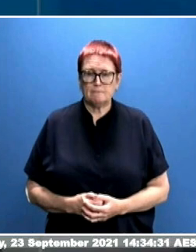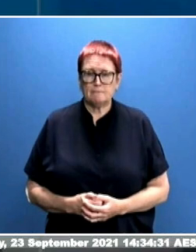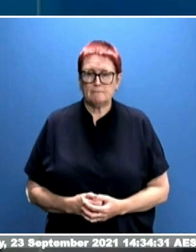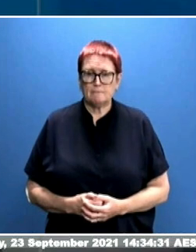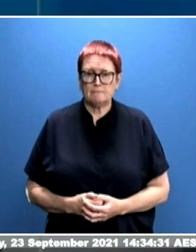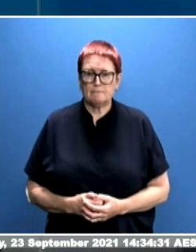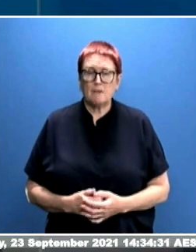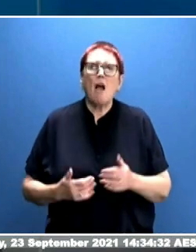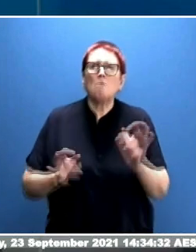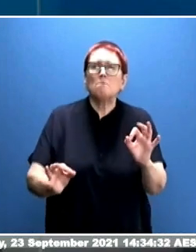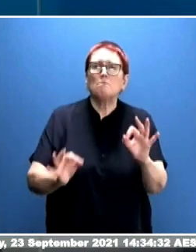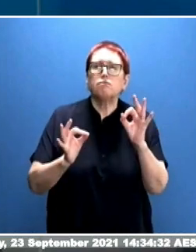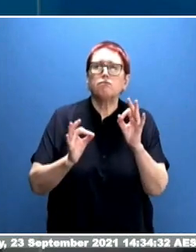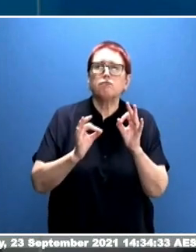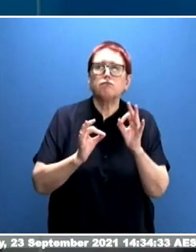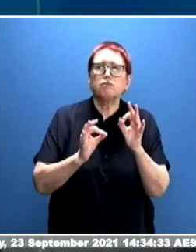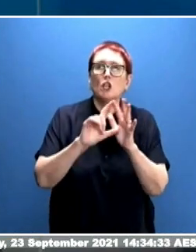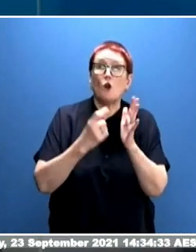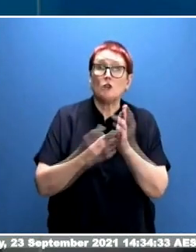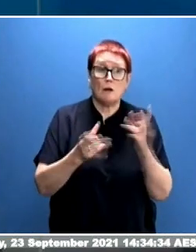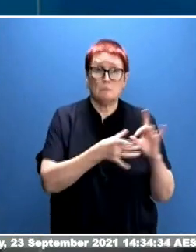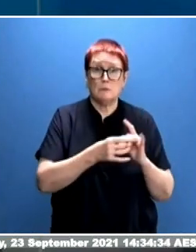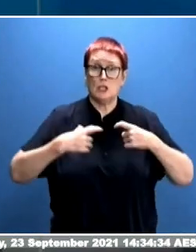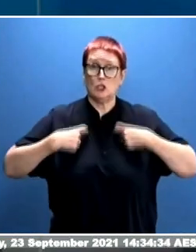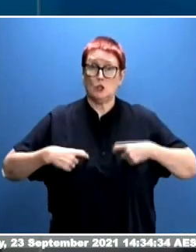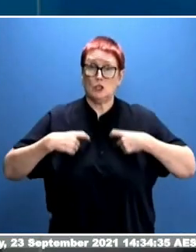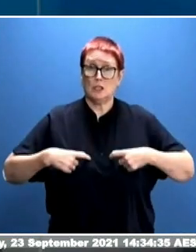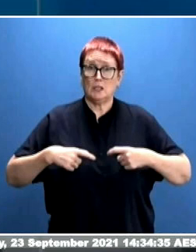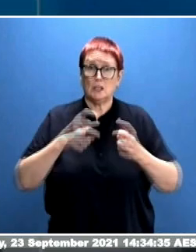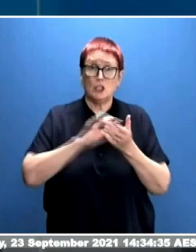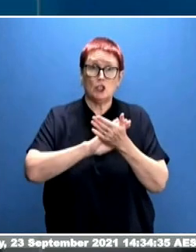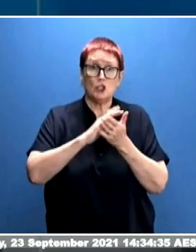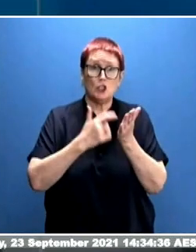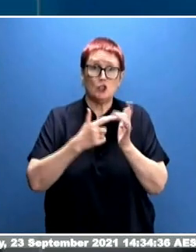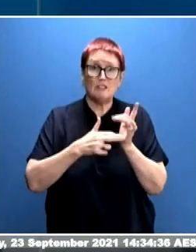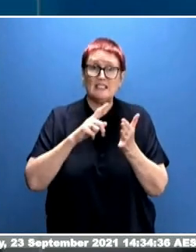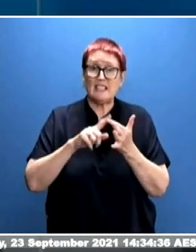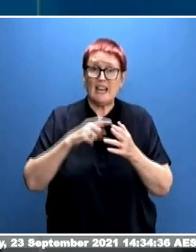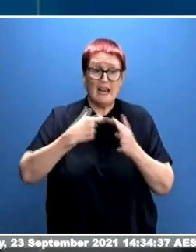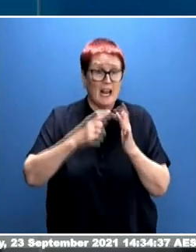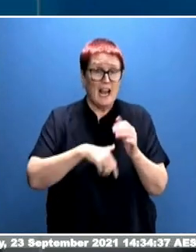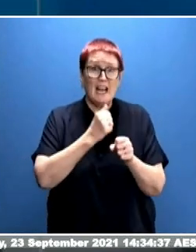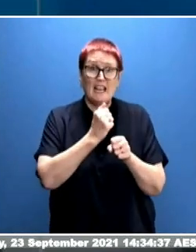doctor of social work, Dr Christine Fejo-King, whose expertise is around